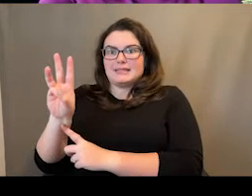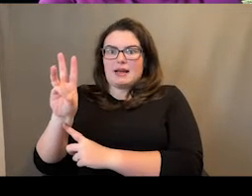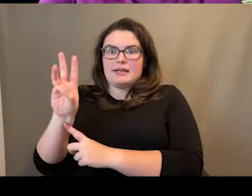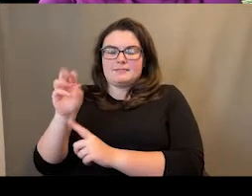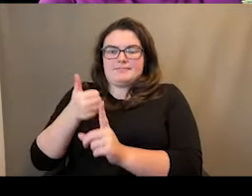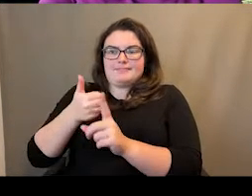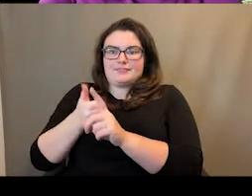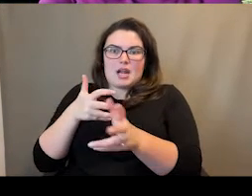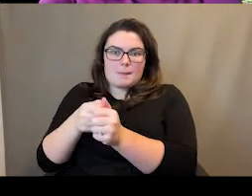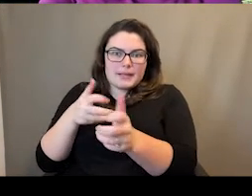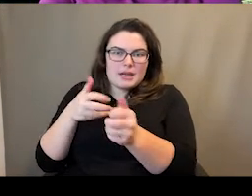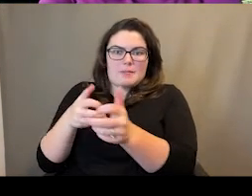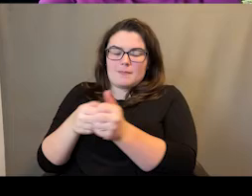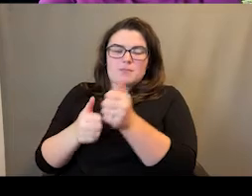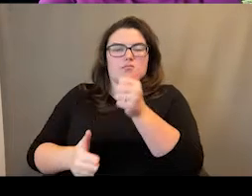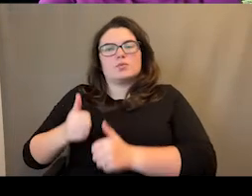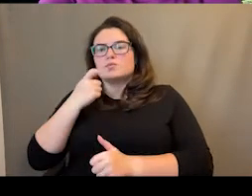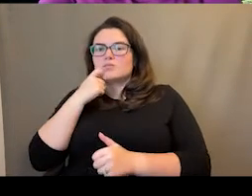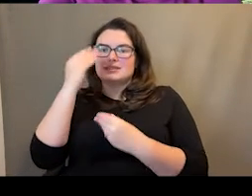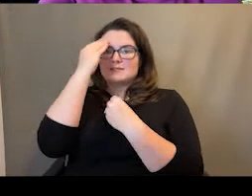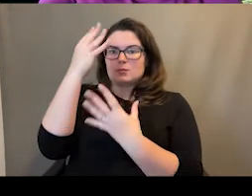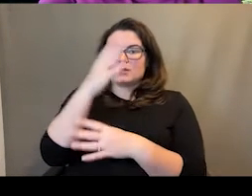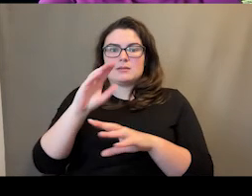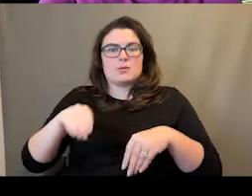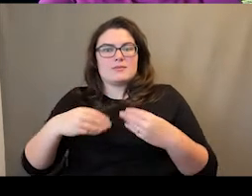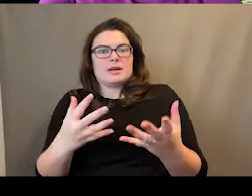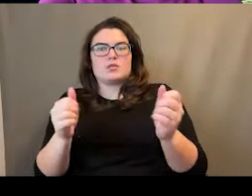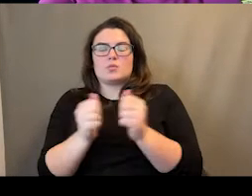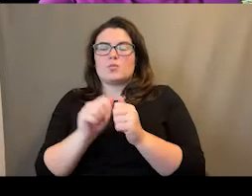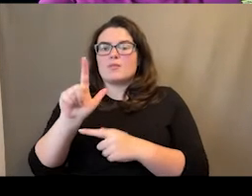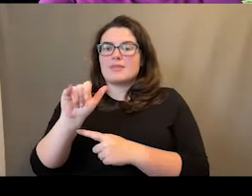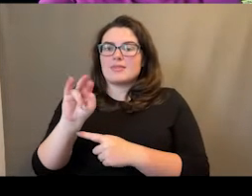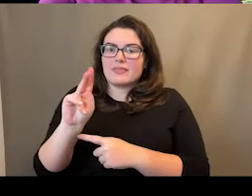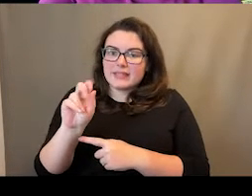updated and provide you with links or resources where you can